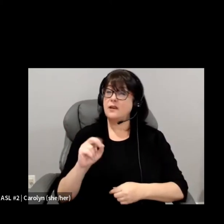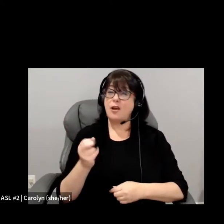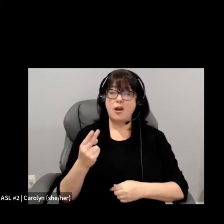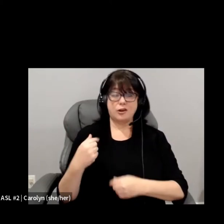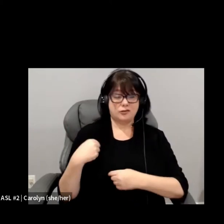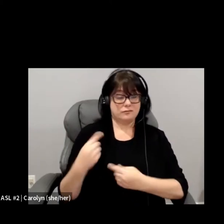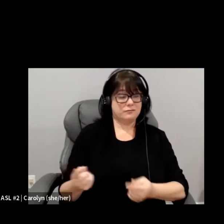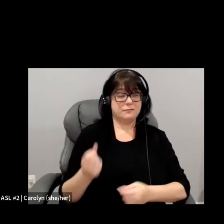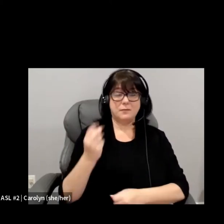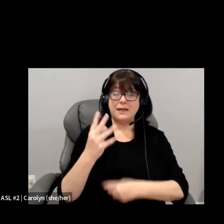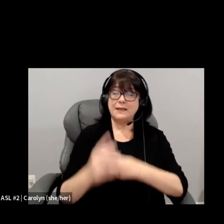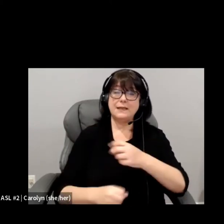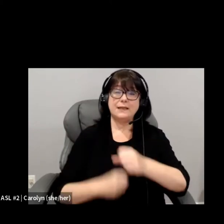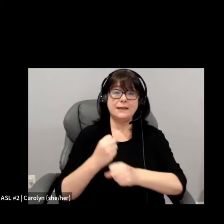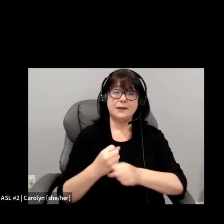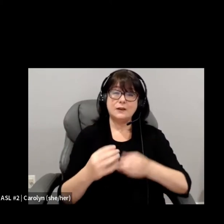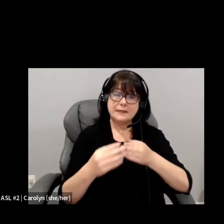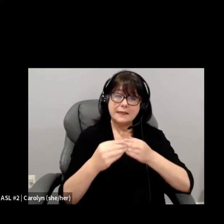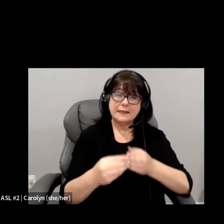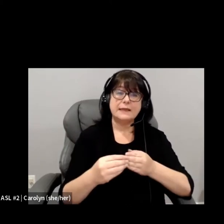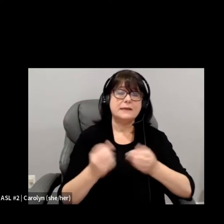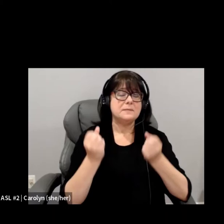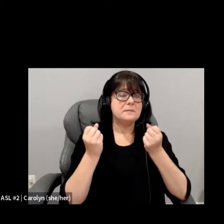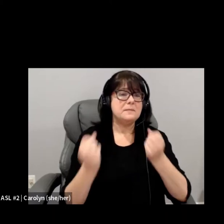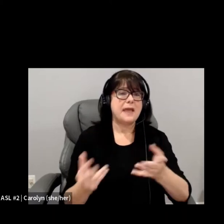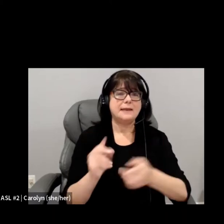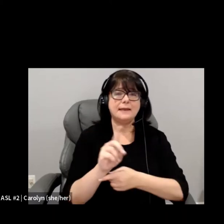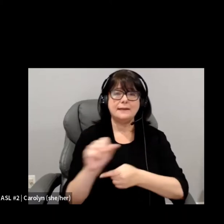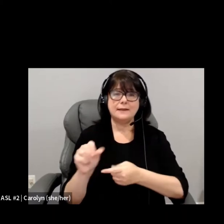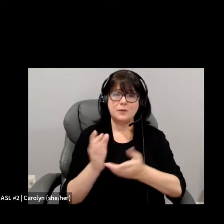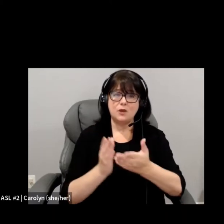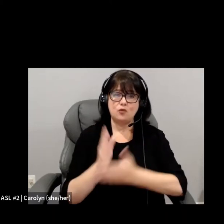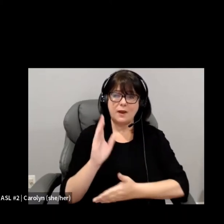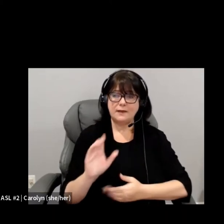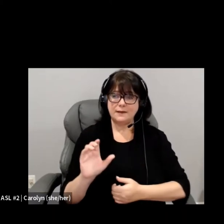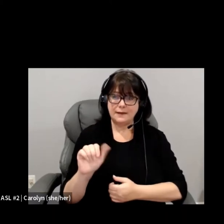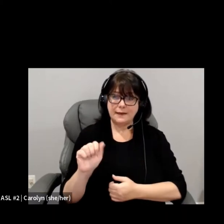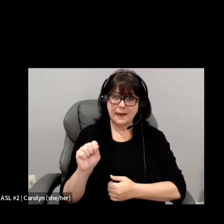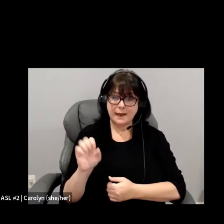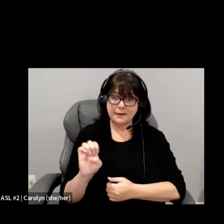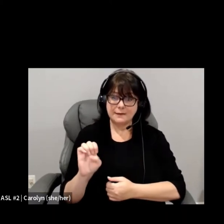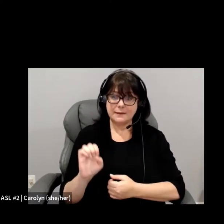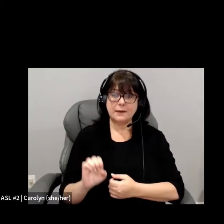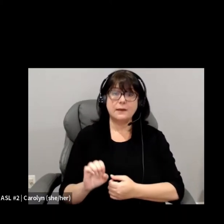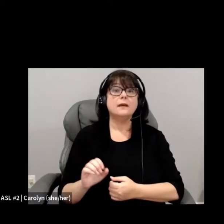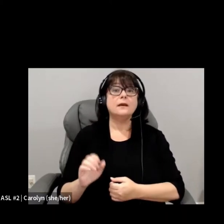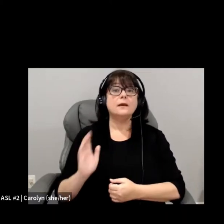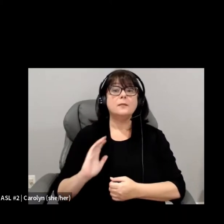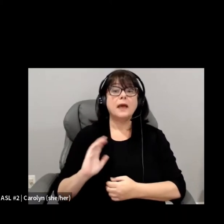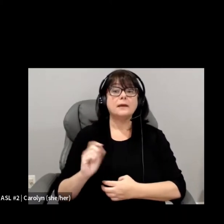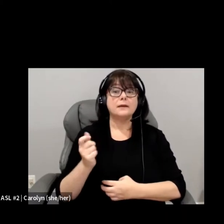BACK INTO 1982, ONE OF THE FIRST GROUNDBREAKING CASES WAS THE CASE OF JUSTIN CLARK.